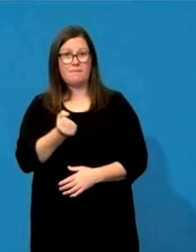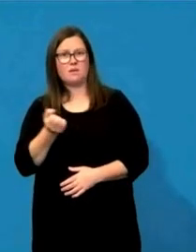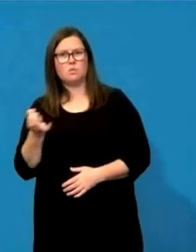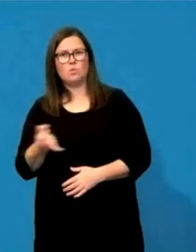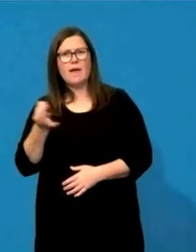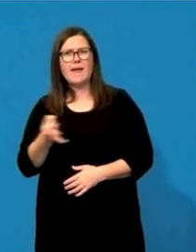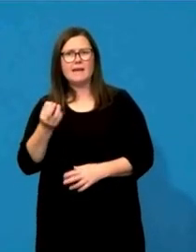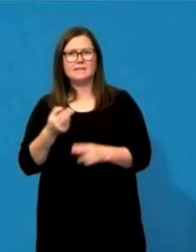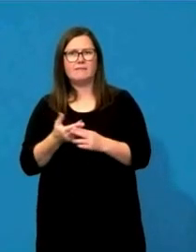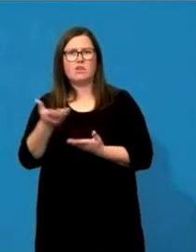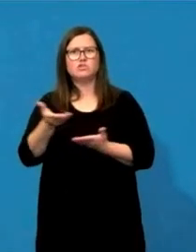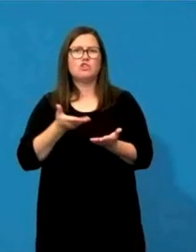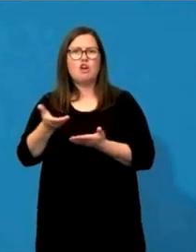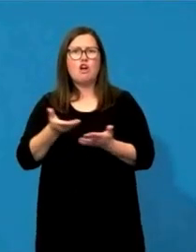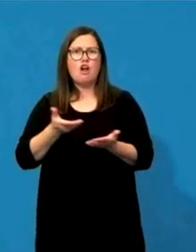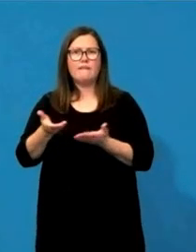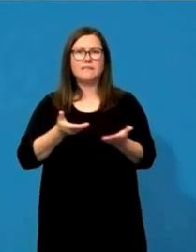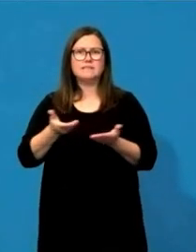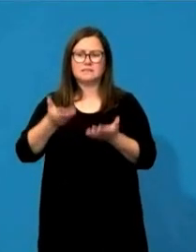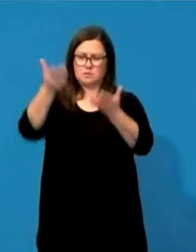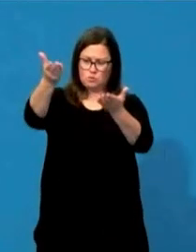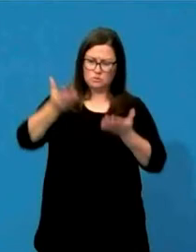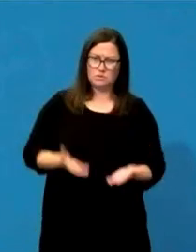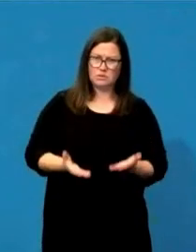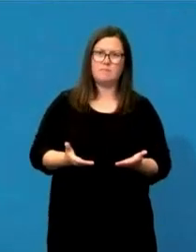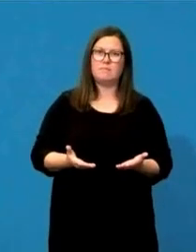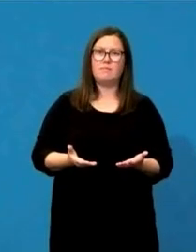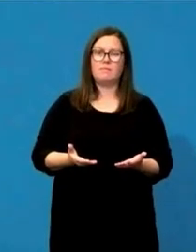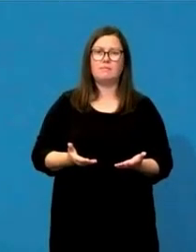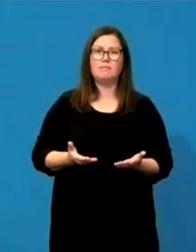delivered to them when they can get those services.